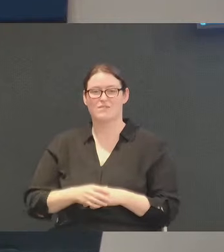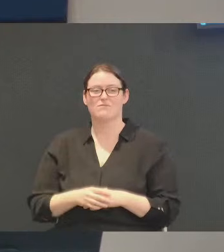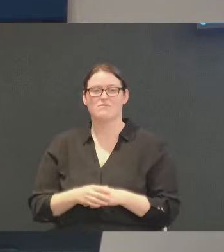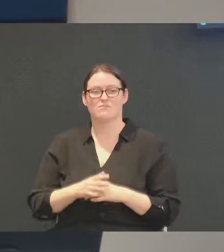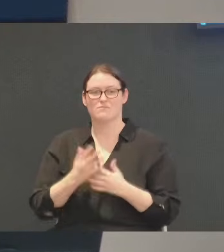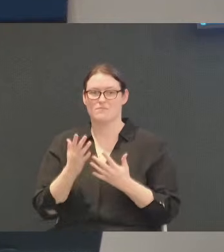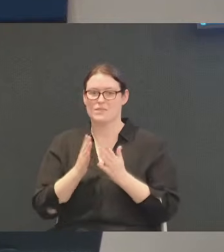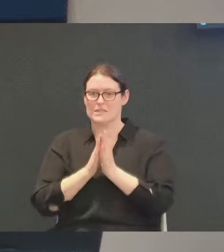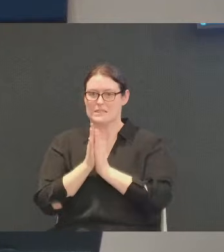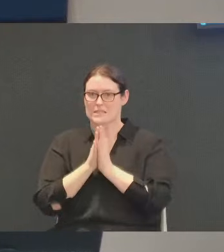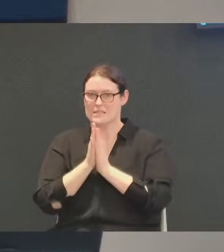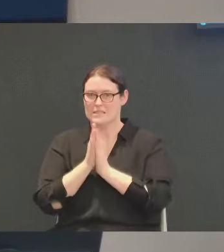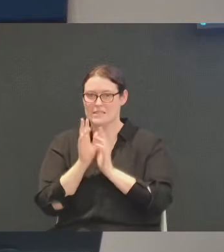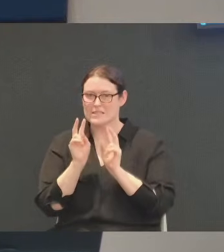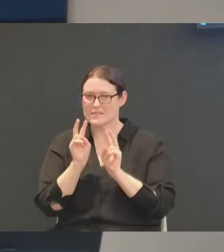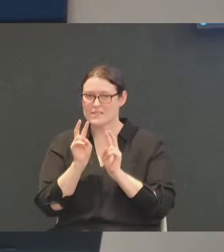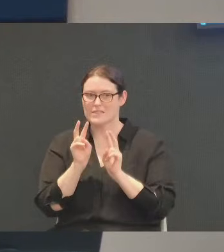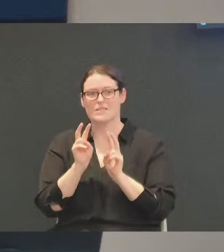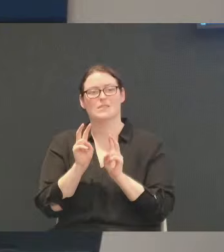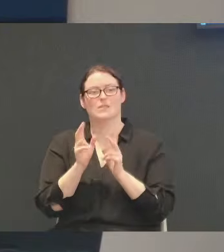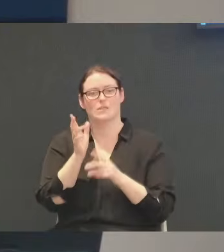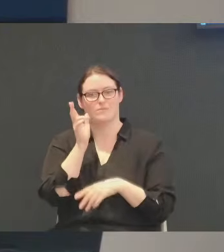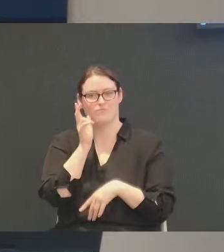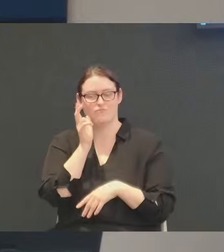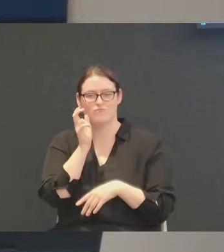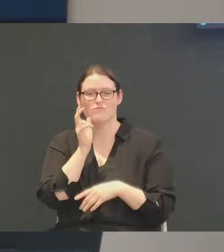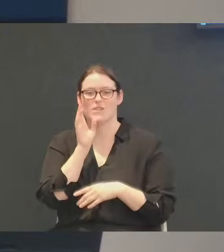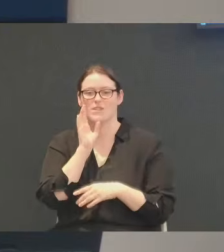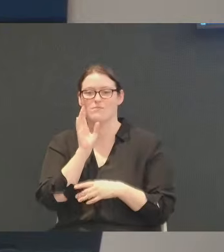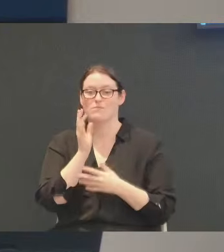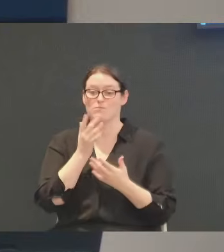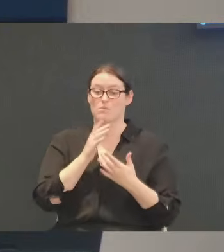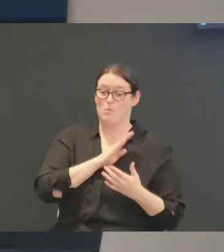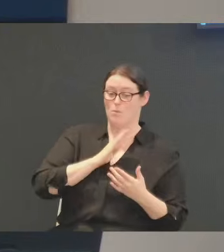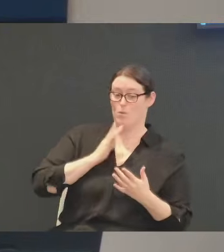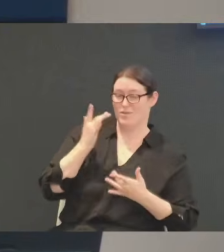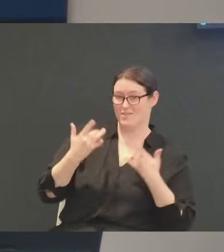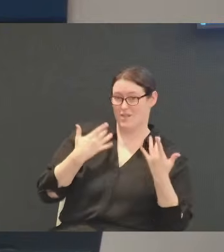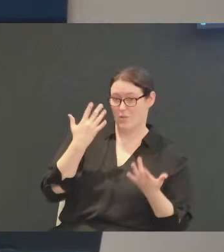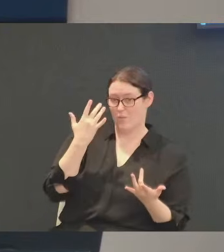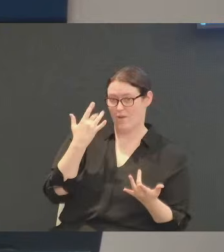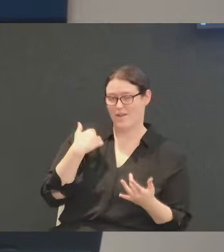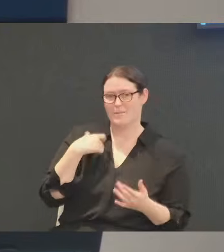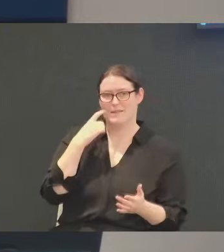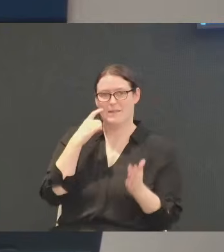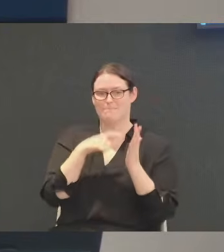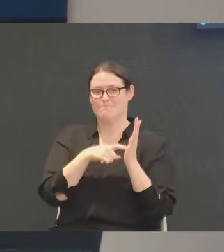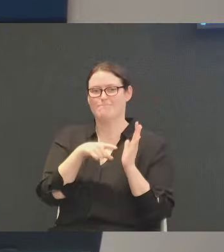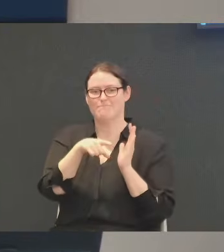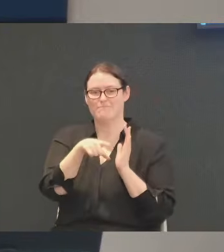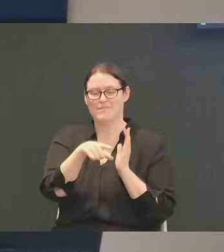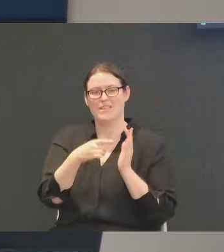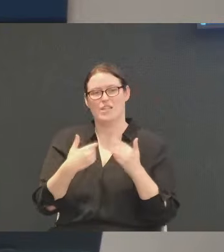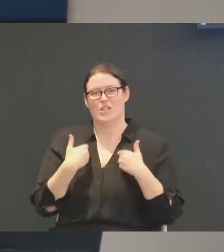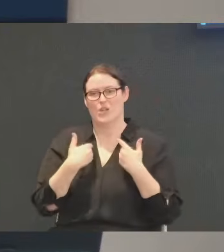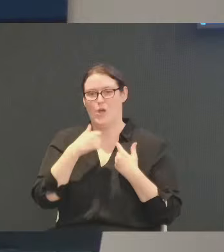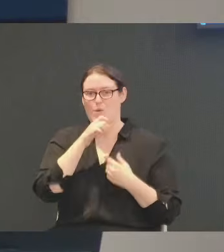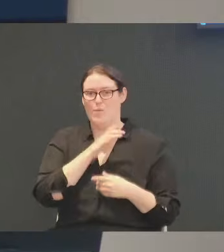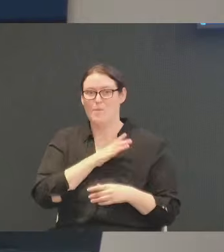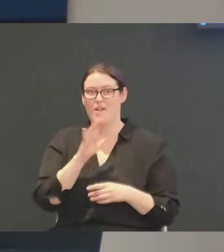very excited about. the Board is excited because I know I saw her this young lady on television